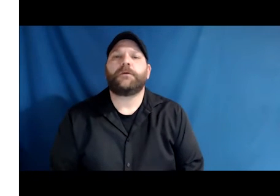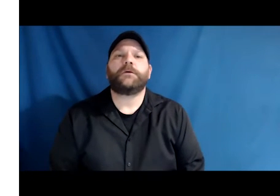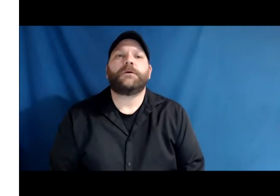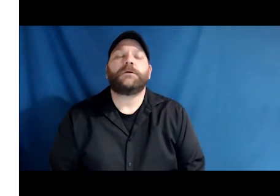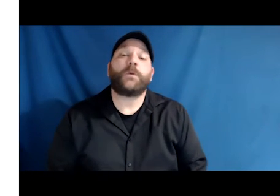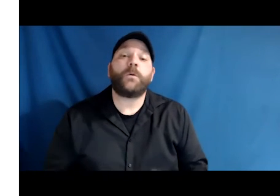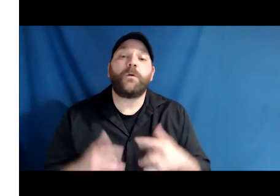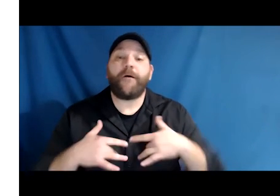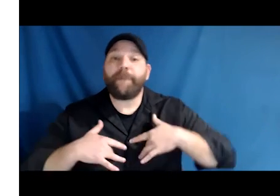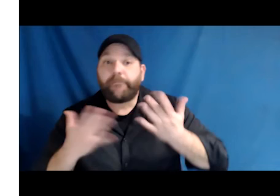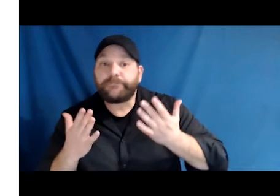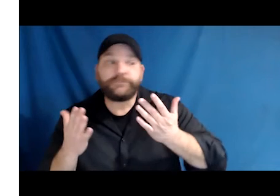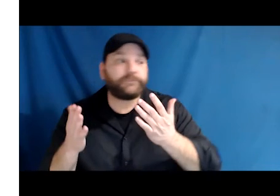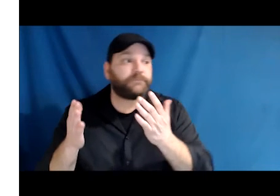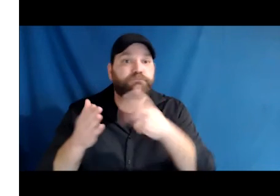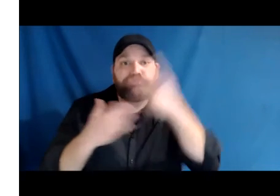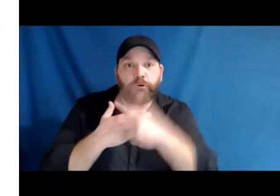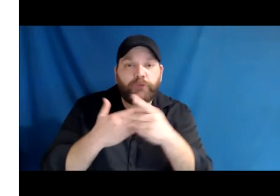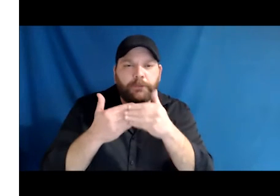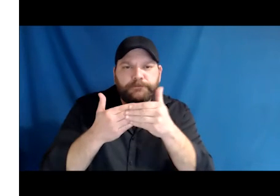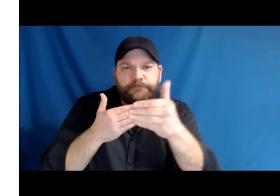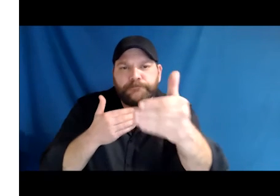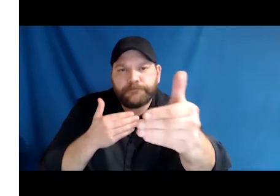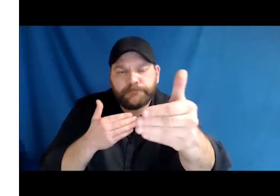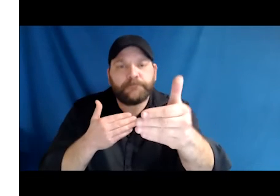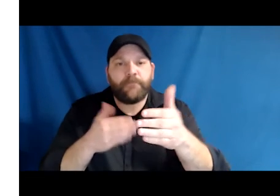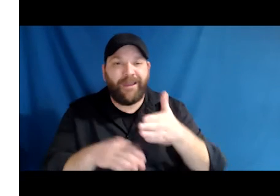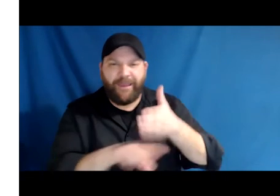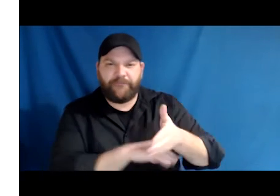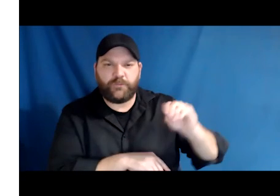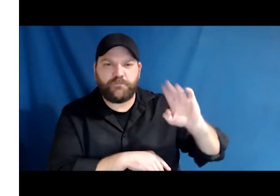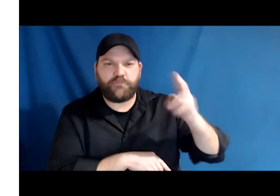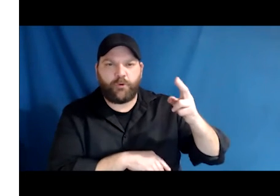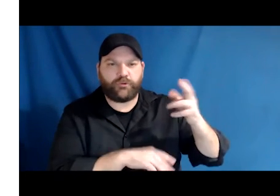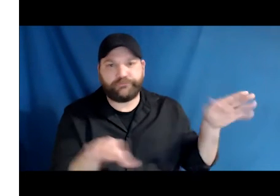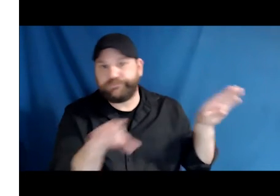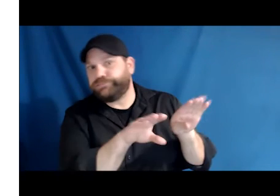moving forward after— in March, we really had that as a key focus point,